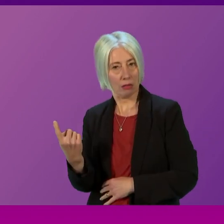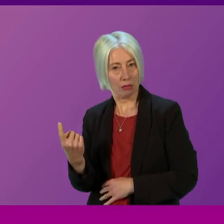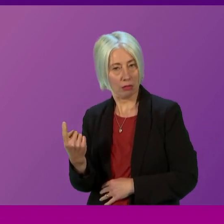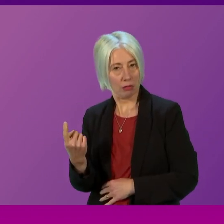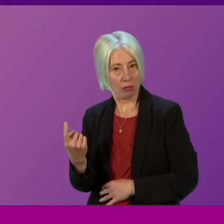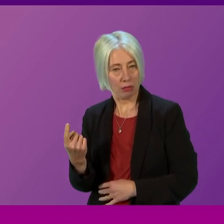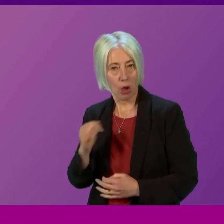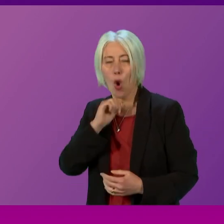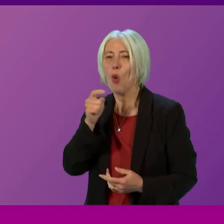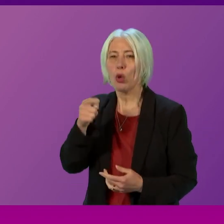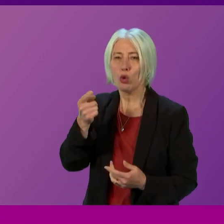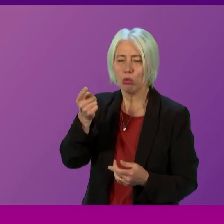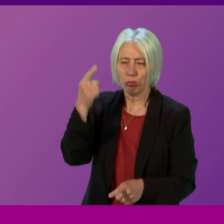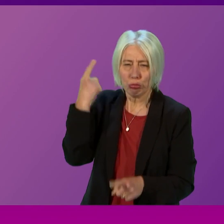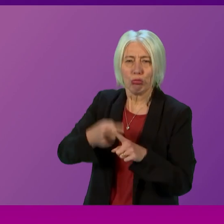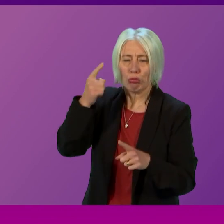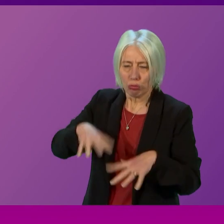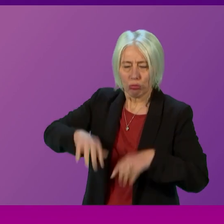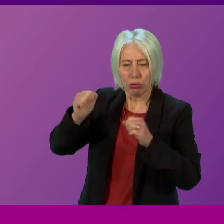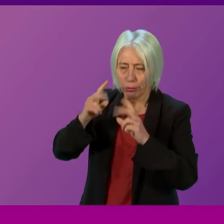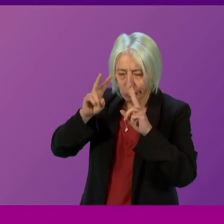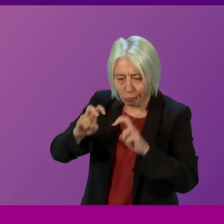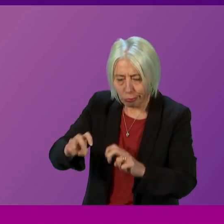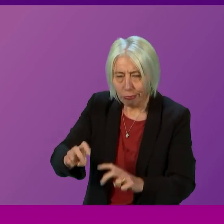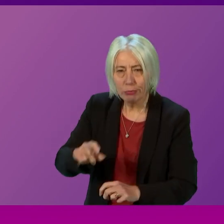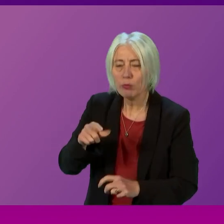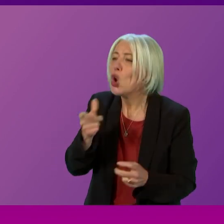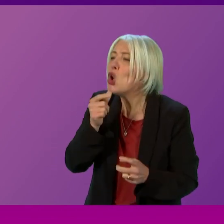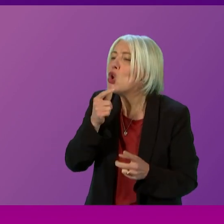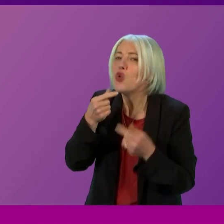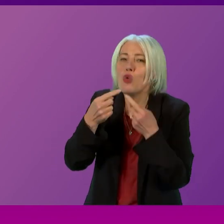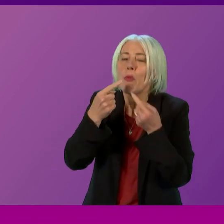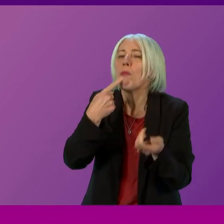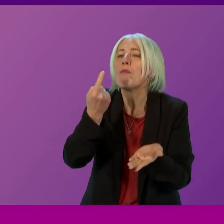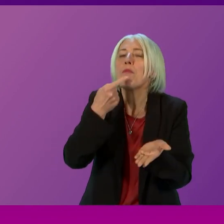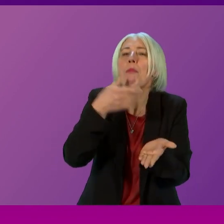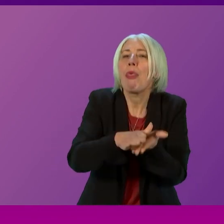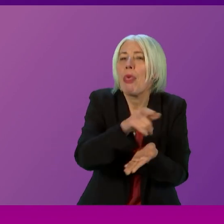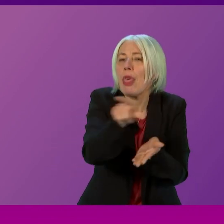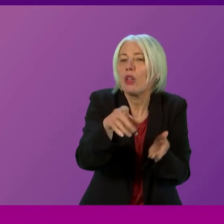institute an immediate investigation into the source of that leak to the BBC and